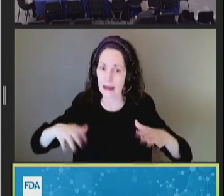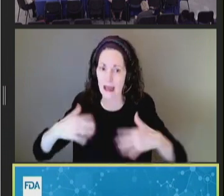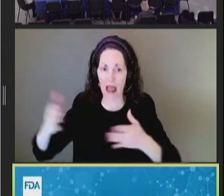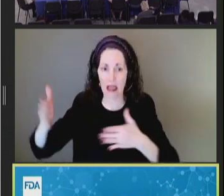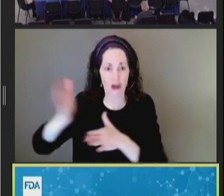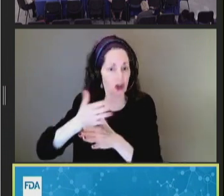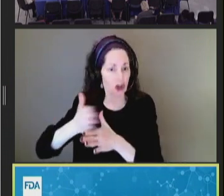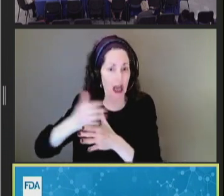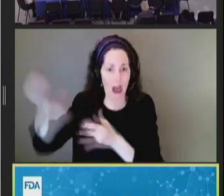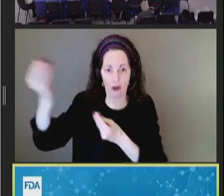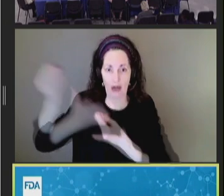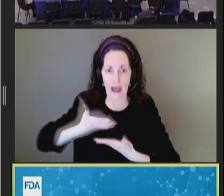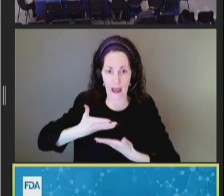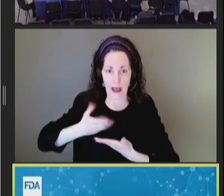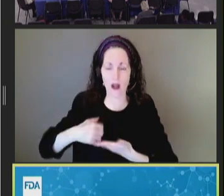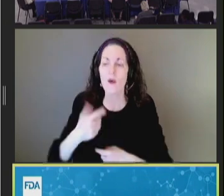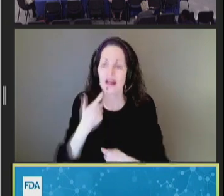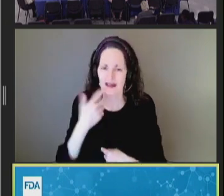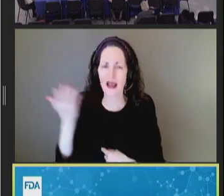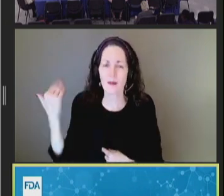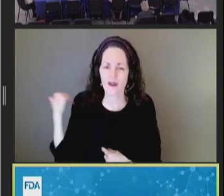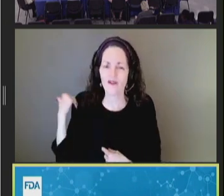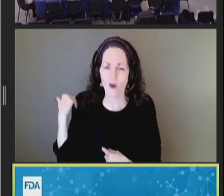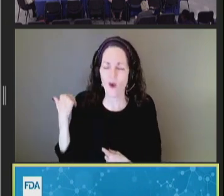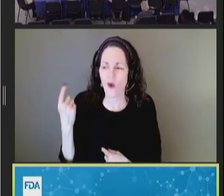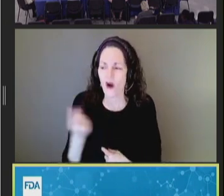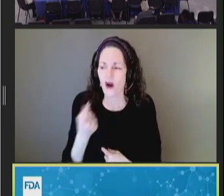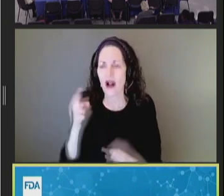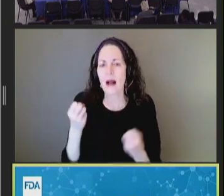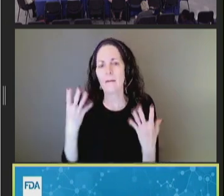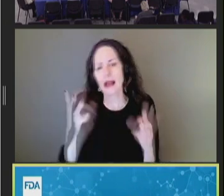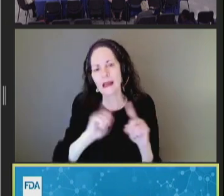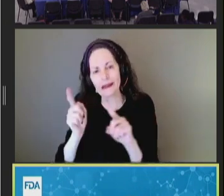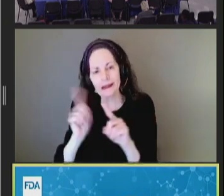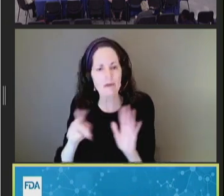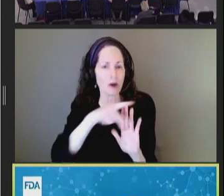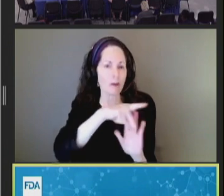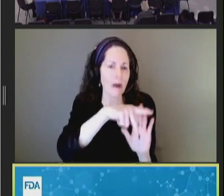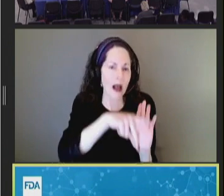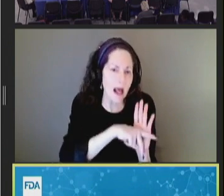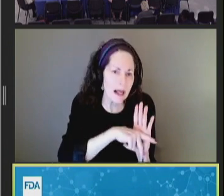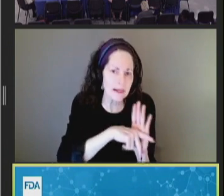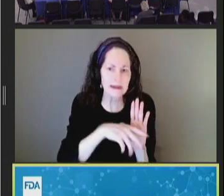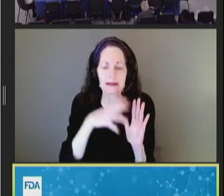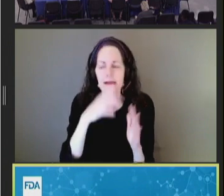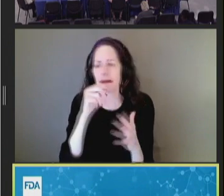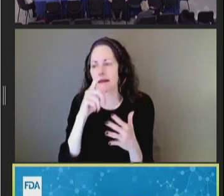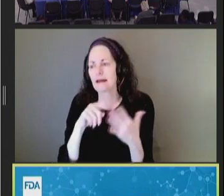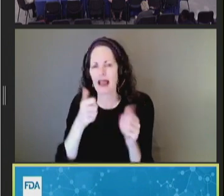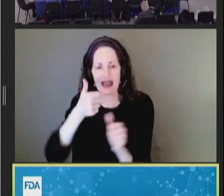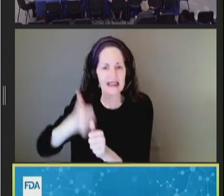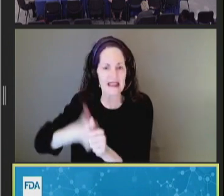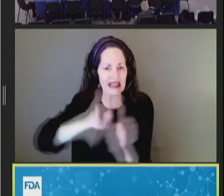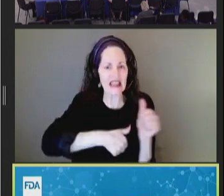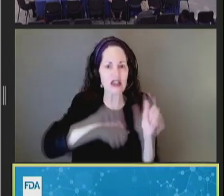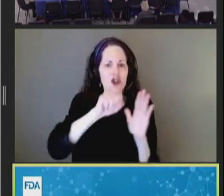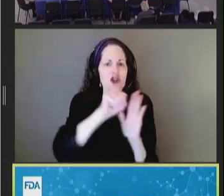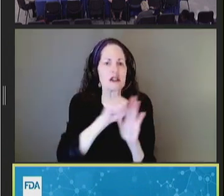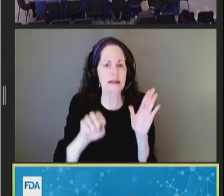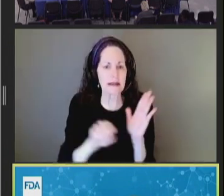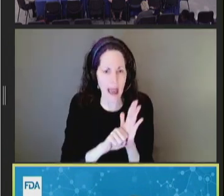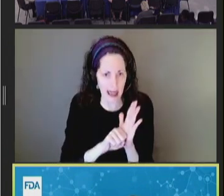up previously, there are a lot of different policies. Since this is a state, these are,